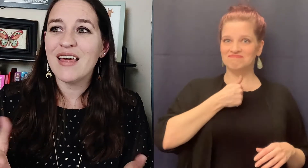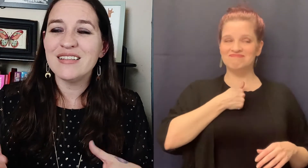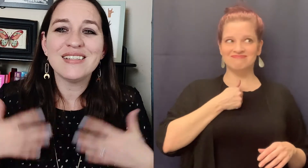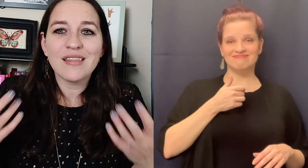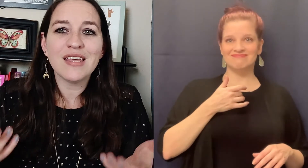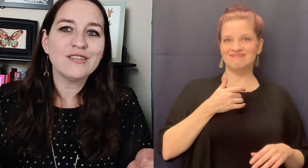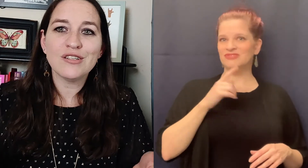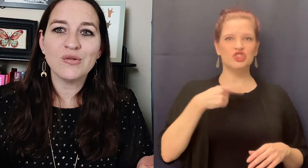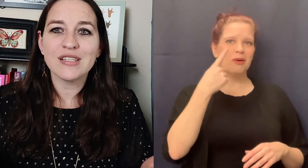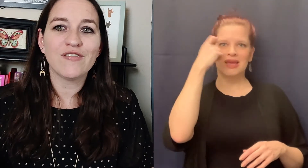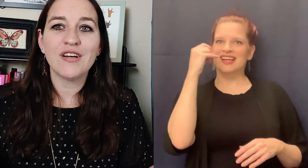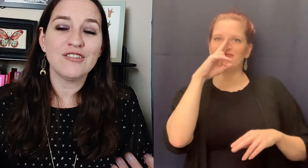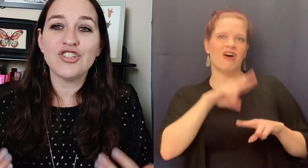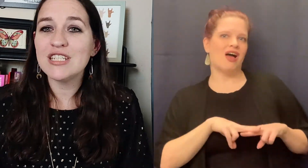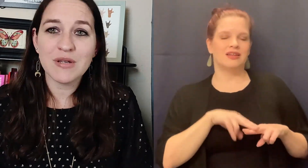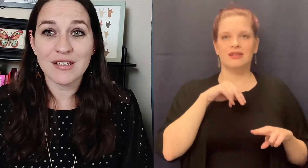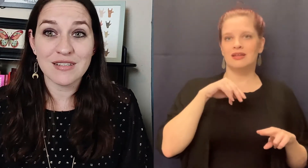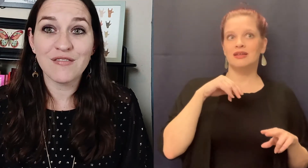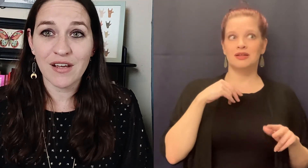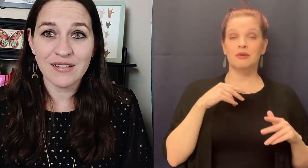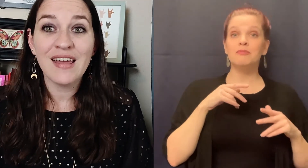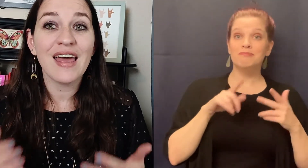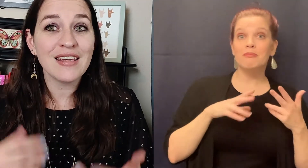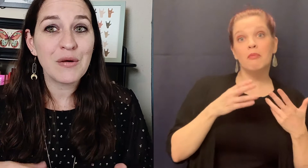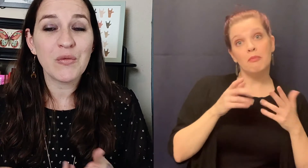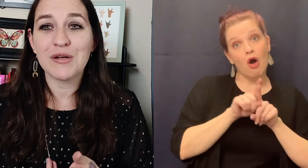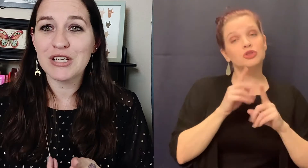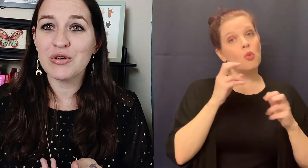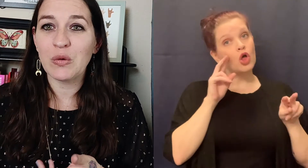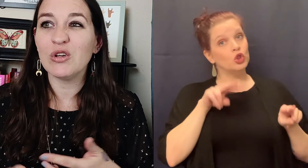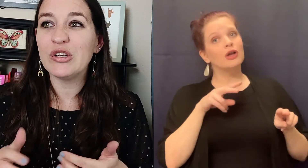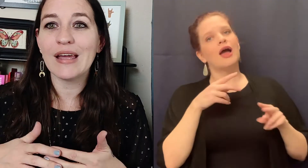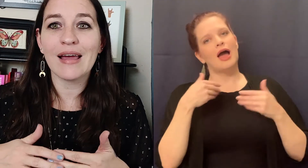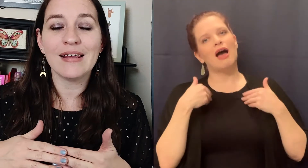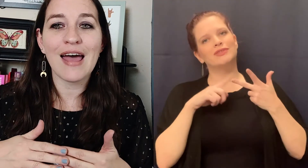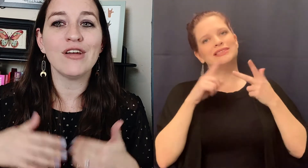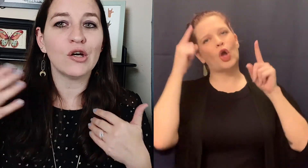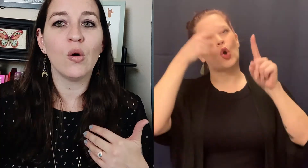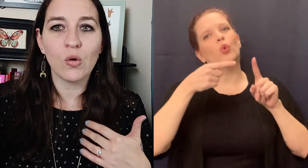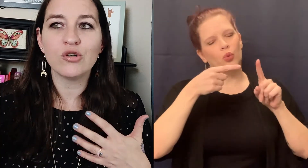That is, it's a thing to do that's fun just because it's fun. And yet we want to make sure that we're looking at it, having a goal or